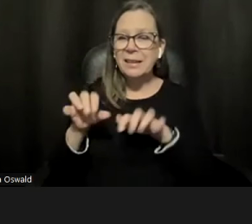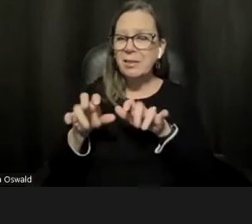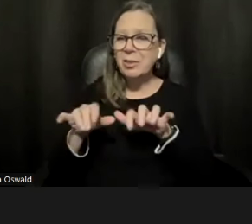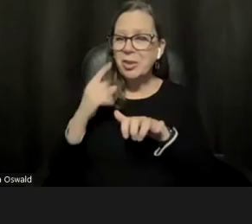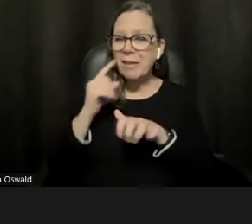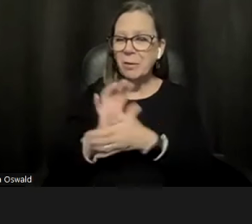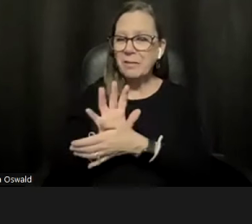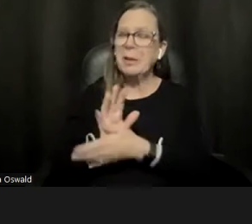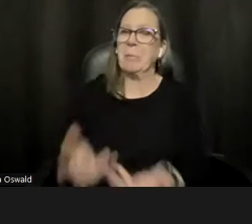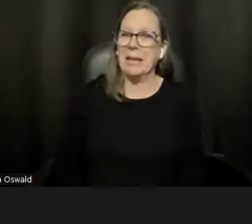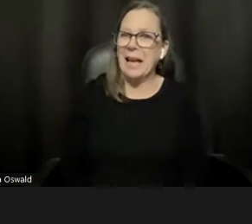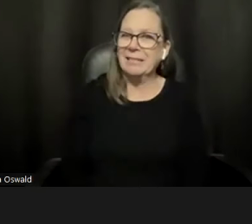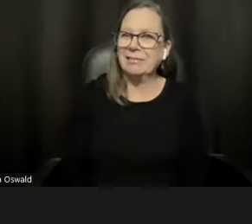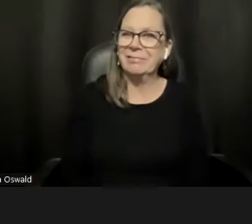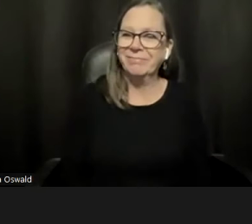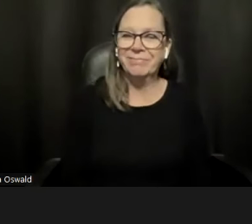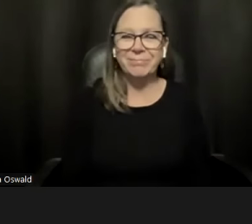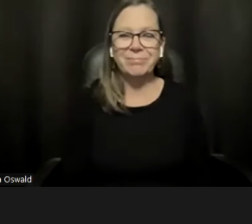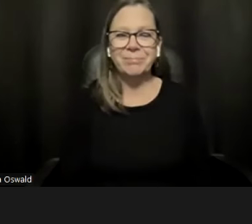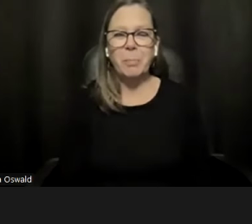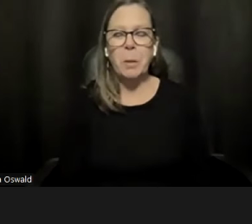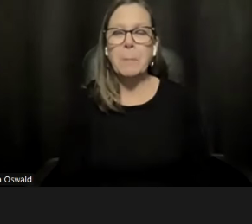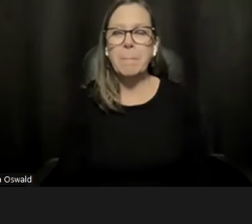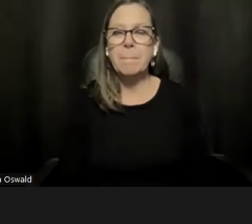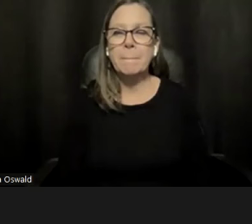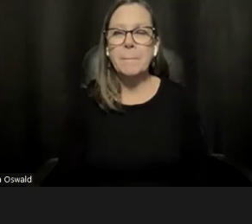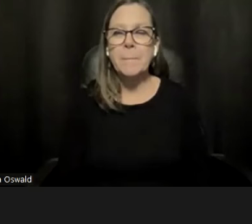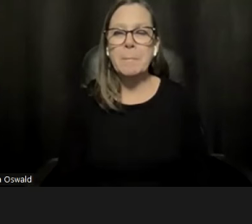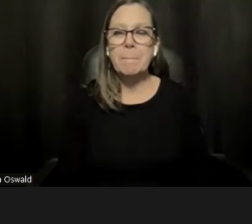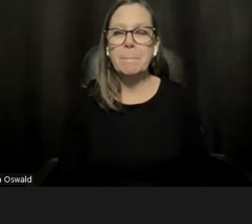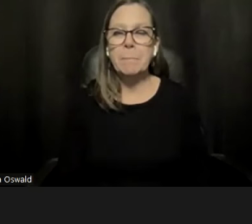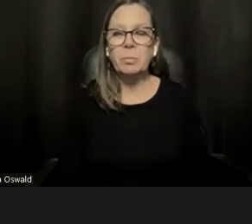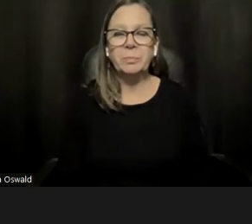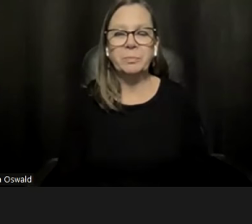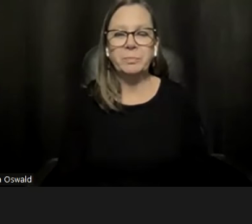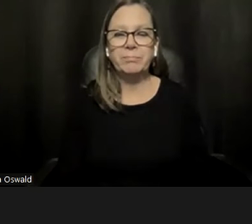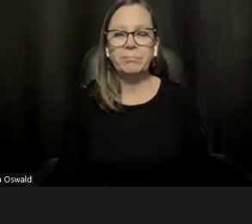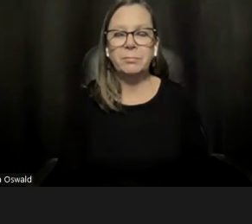Yeah, thank you. All right.